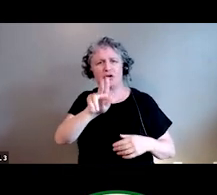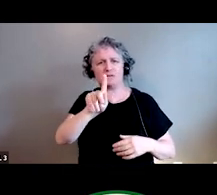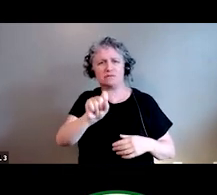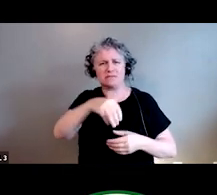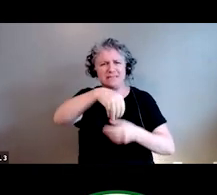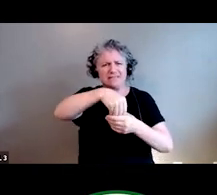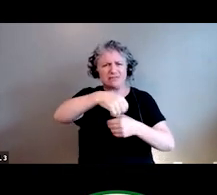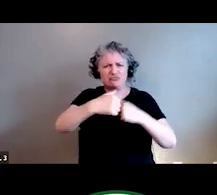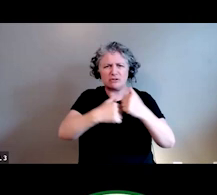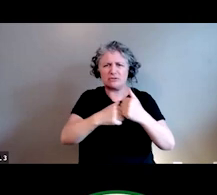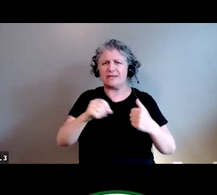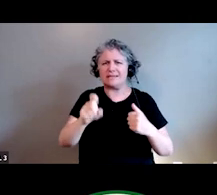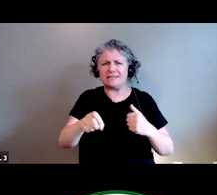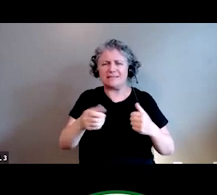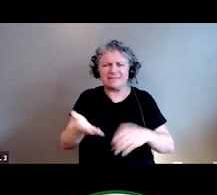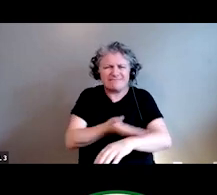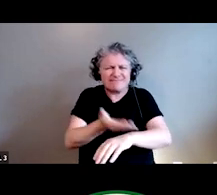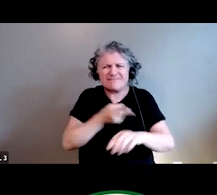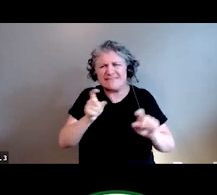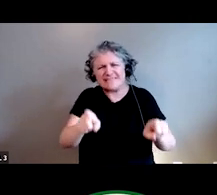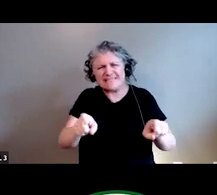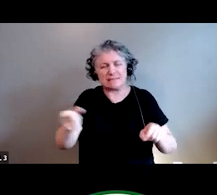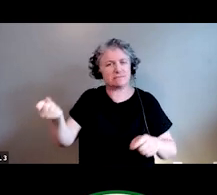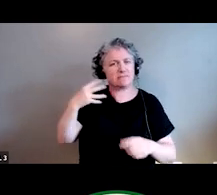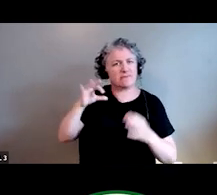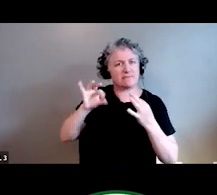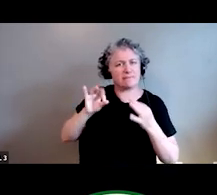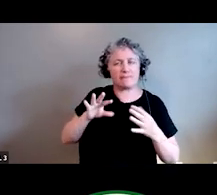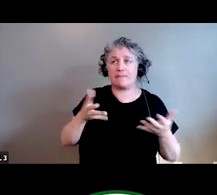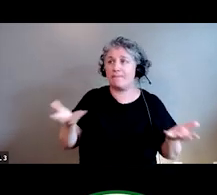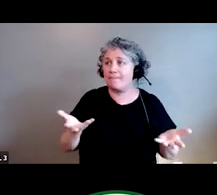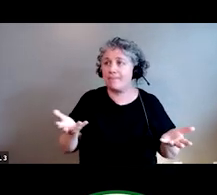These include things like the accessibility and, so, affordability of transportation options